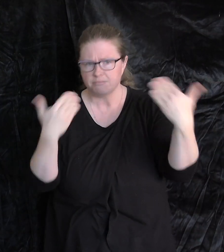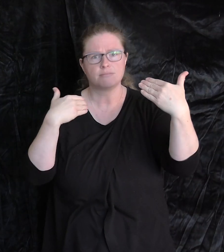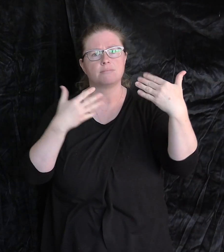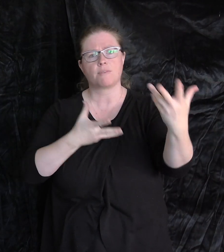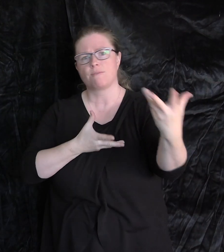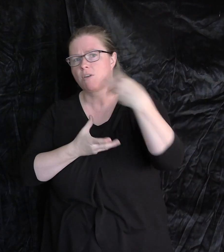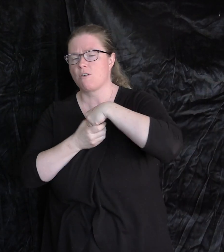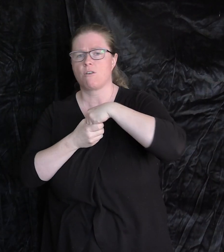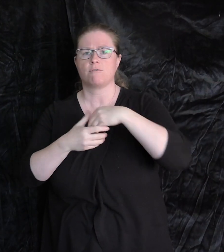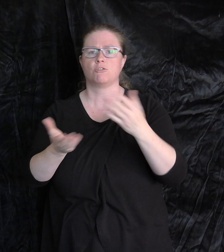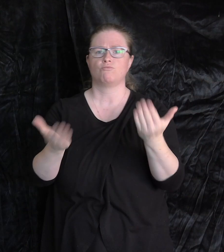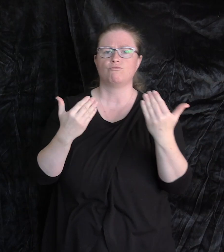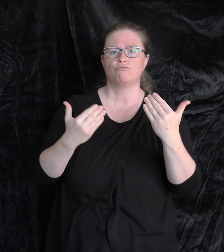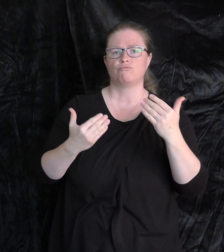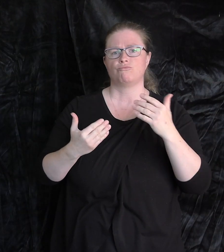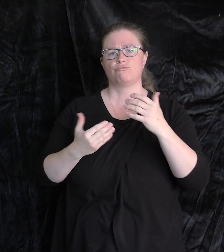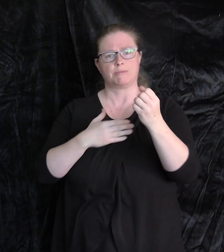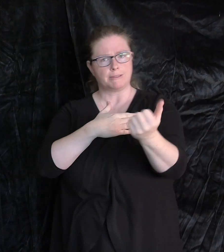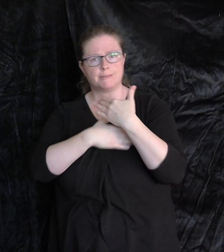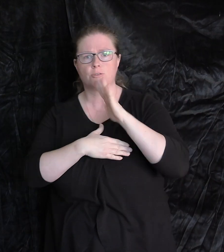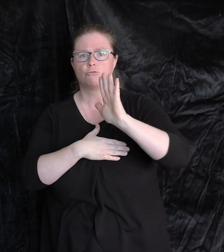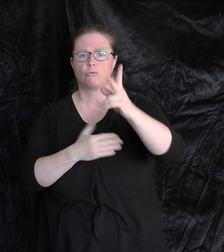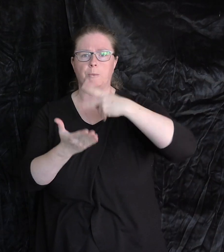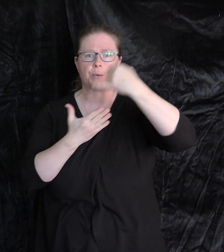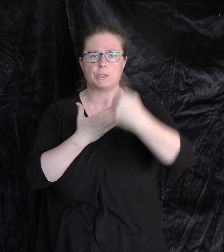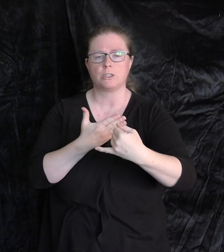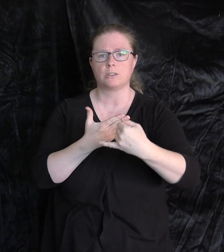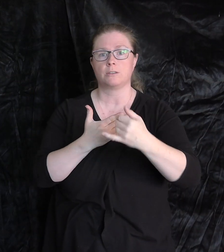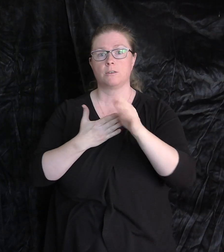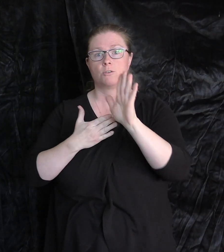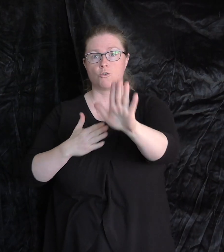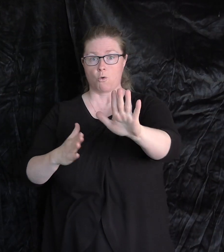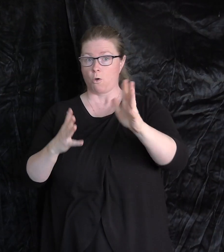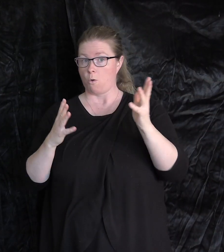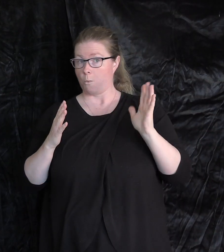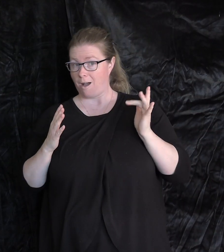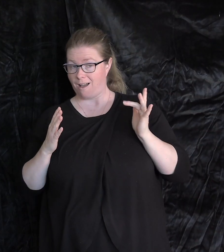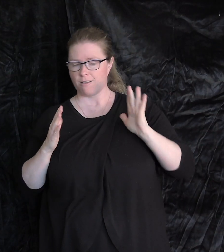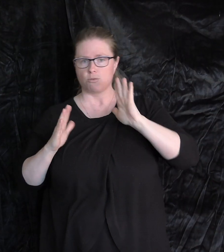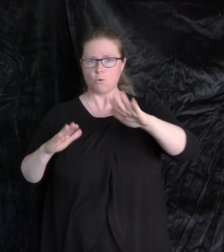interpret the score and express yourself according to your body's way of perceiving the world